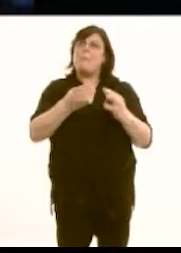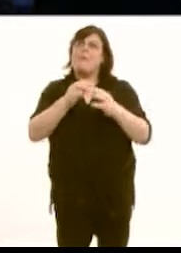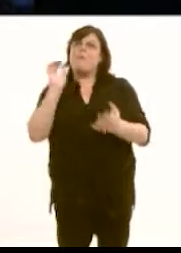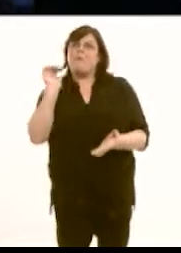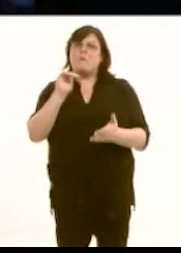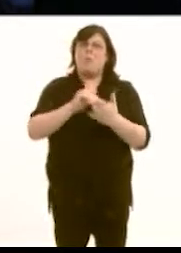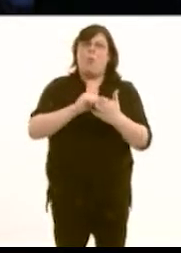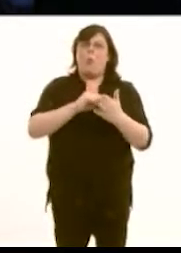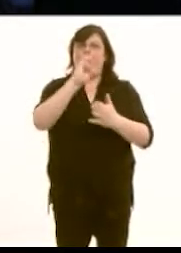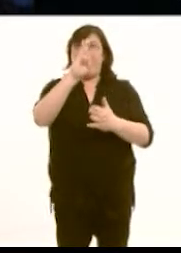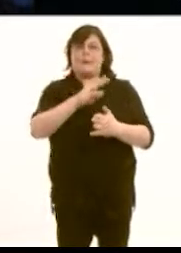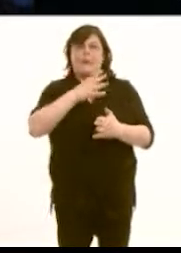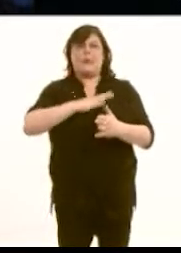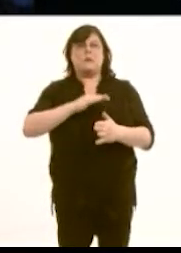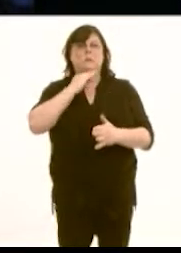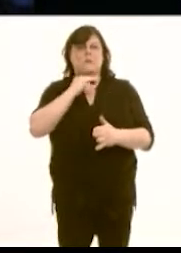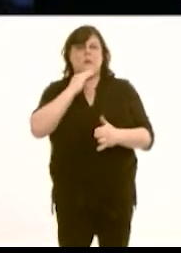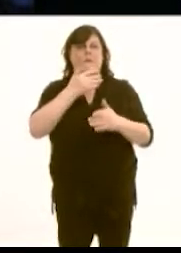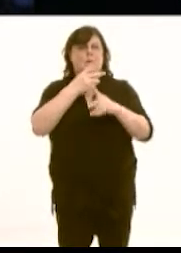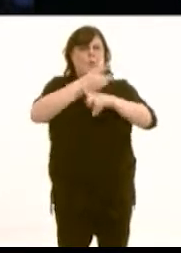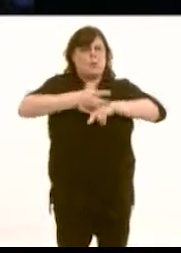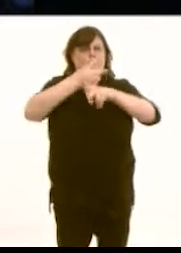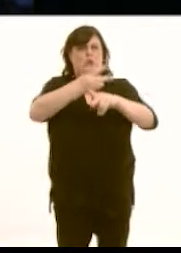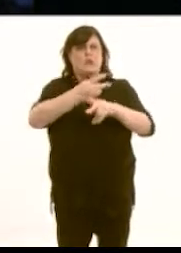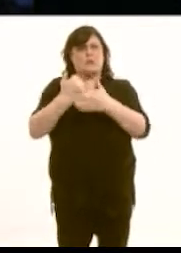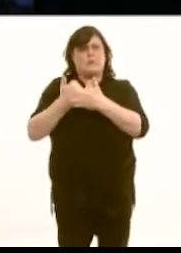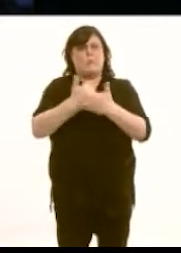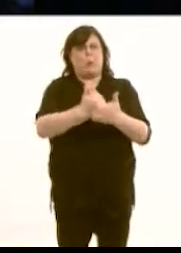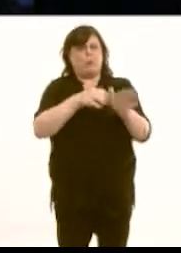supervision, support and training opportunities for them here in Wales.